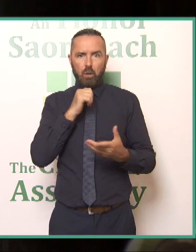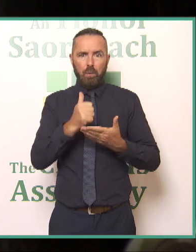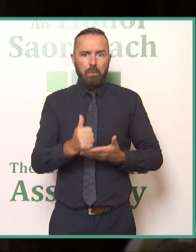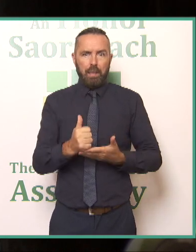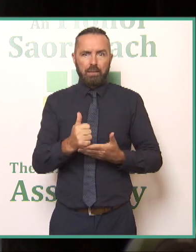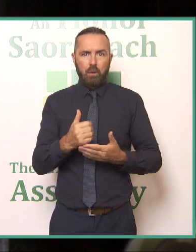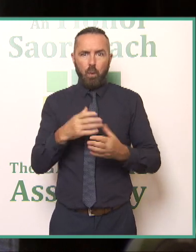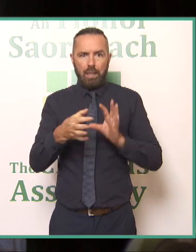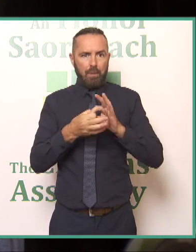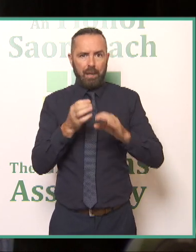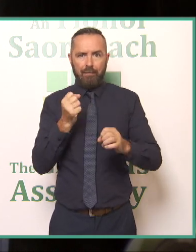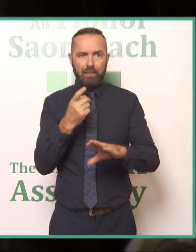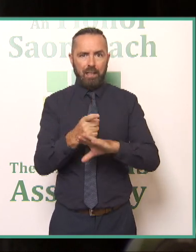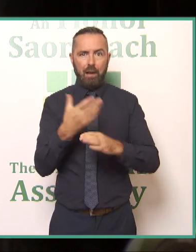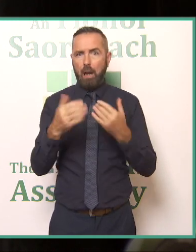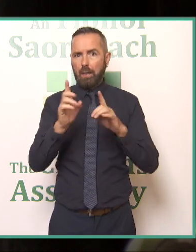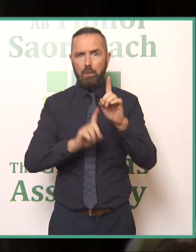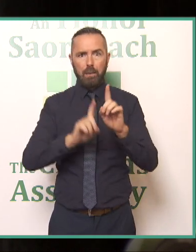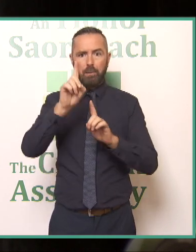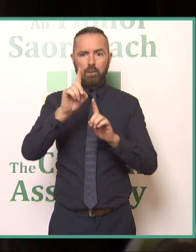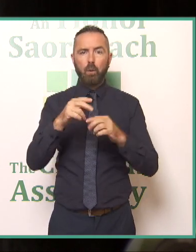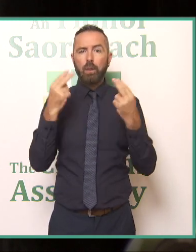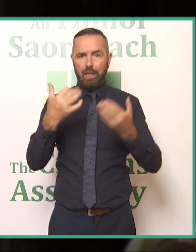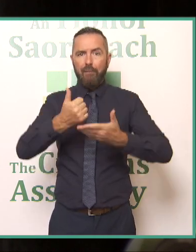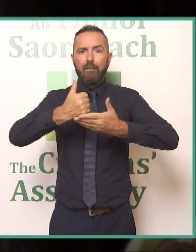have already and how can we improve them so you need to have a foundation to where to work from